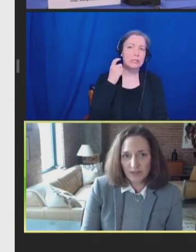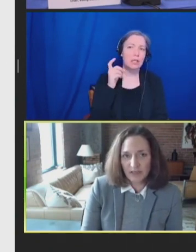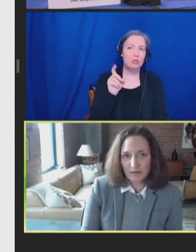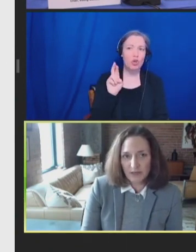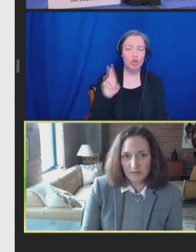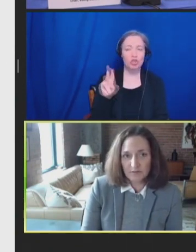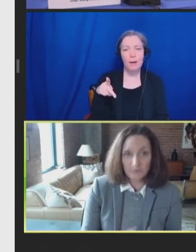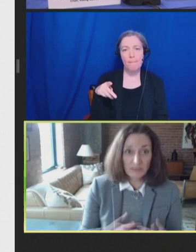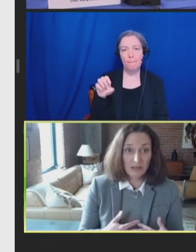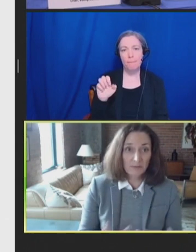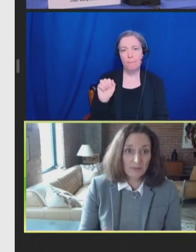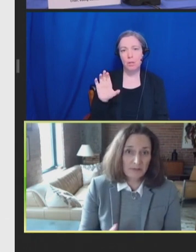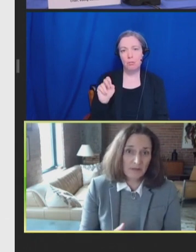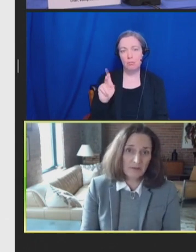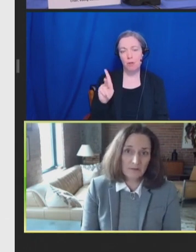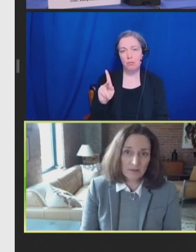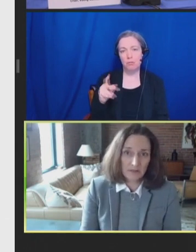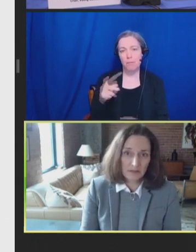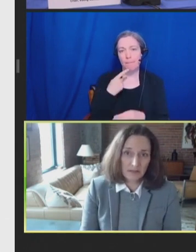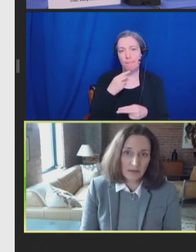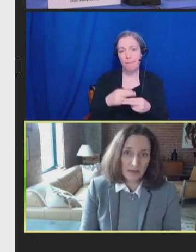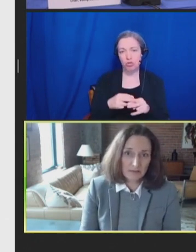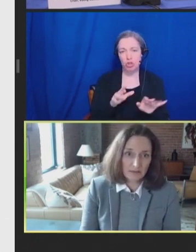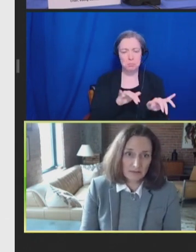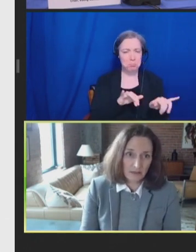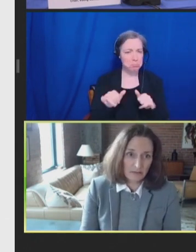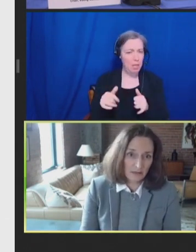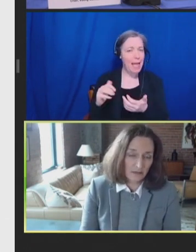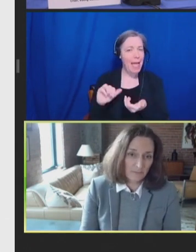how we're thinking about this from the implementation side and that access side.